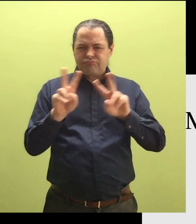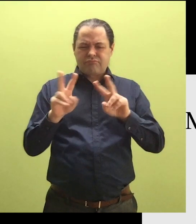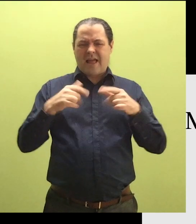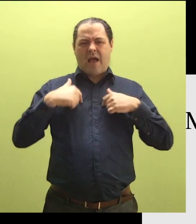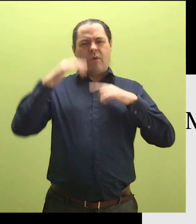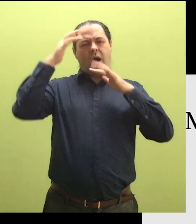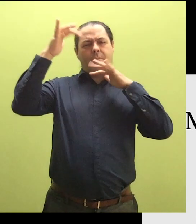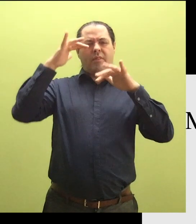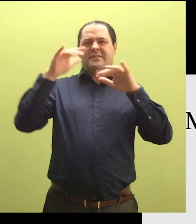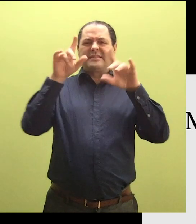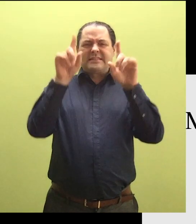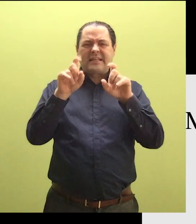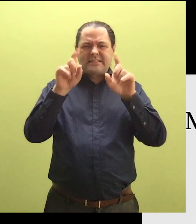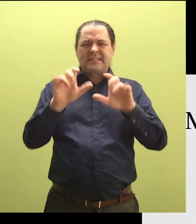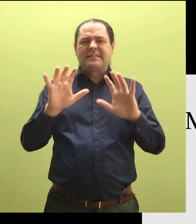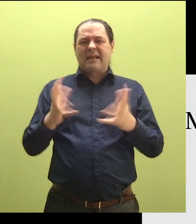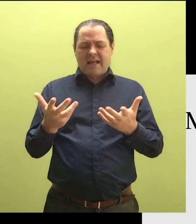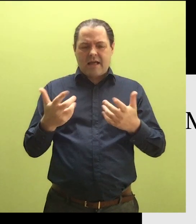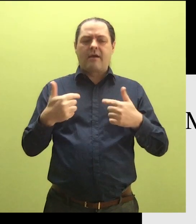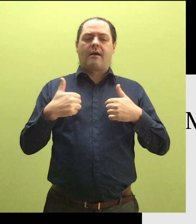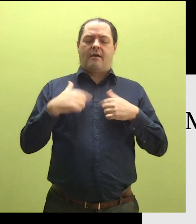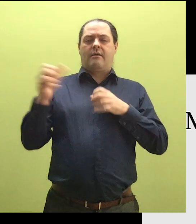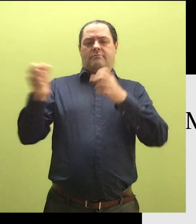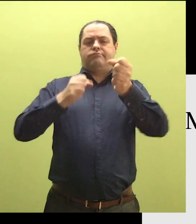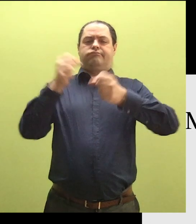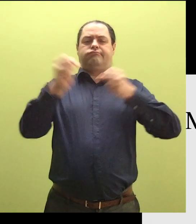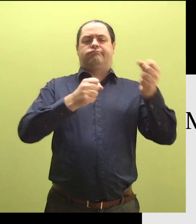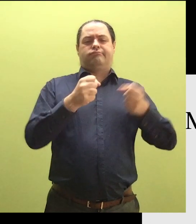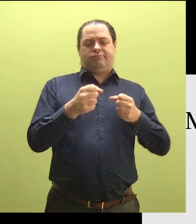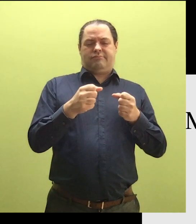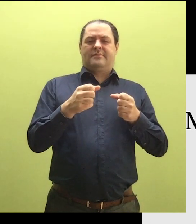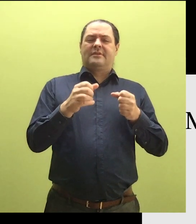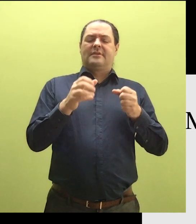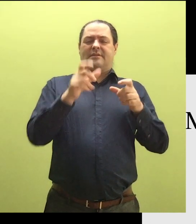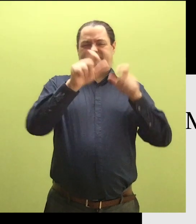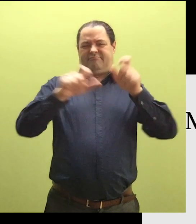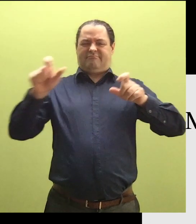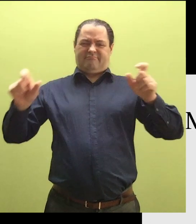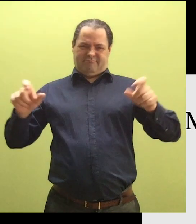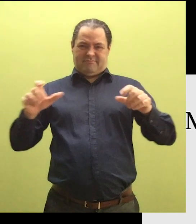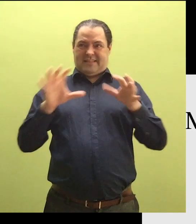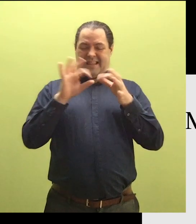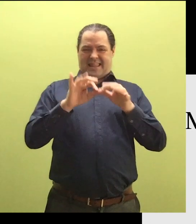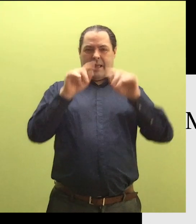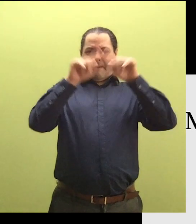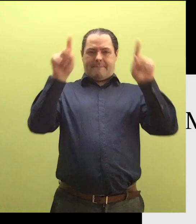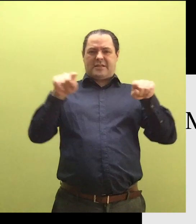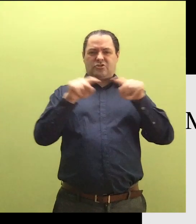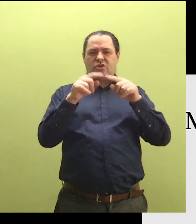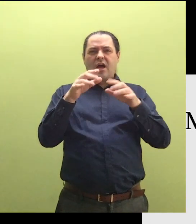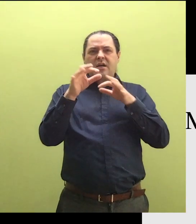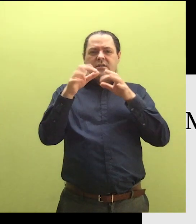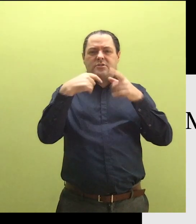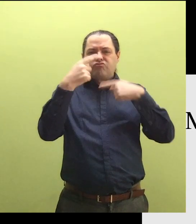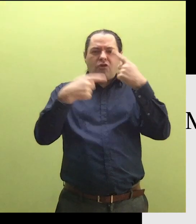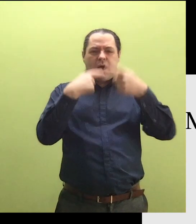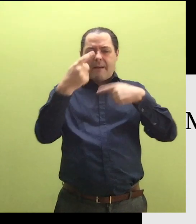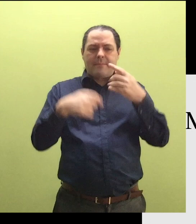hypothesis on age sensitivity, we designed a picture description task. We were able to reach 24 participants, half